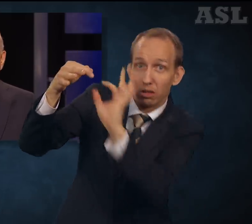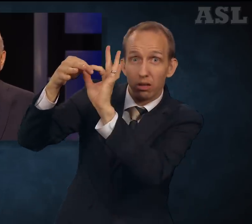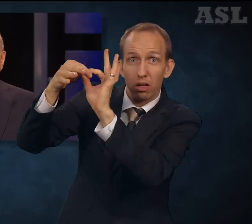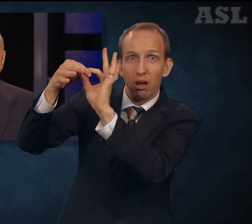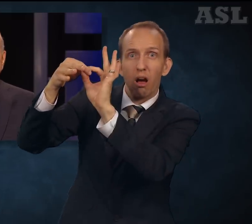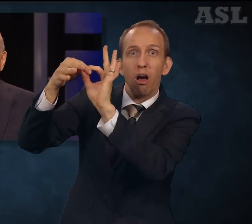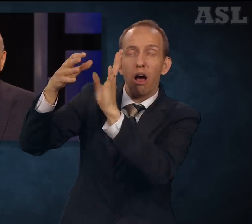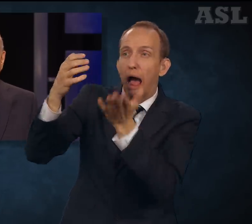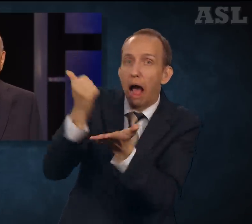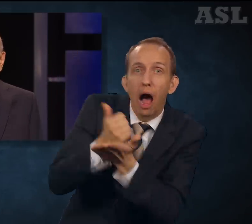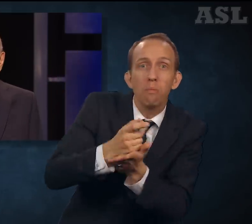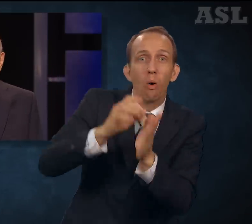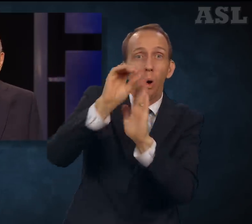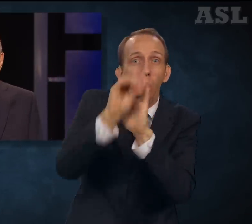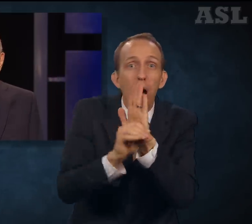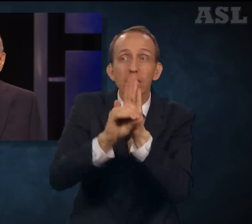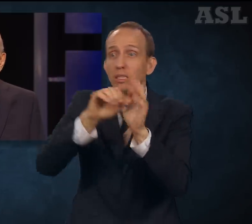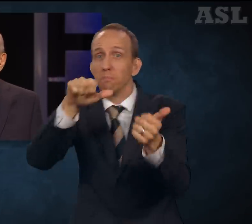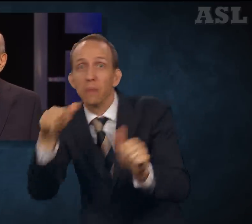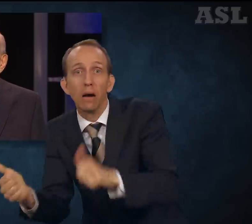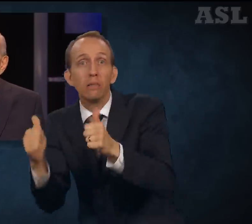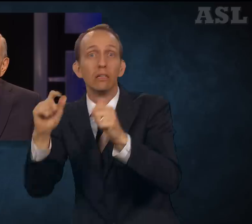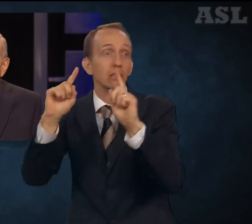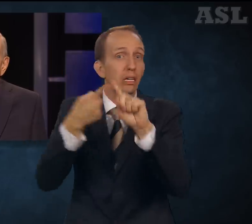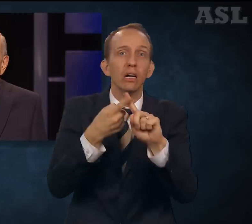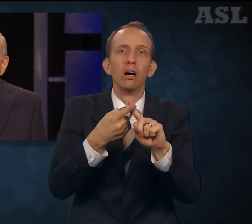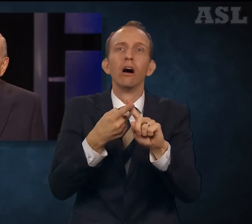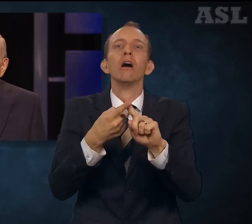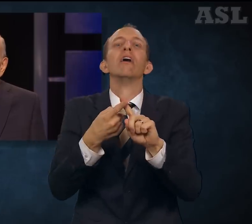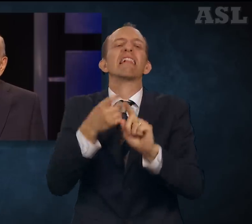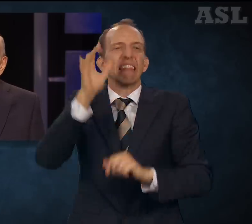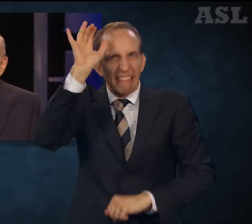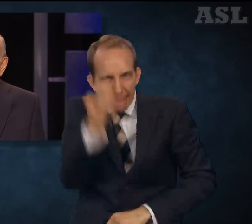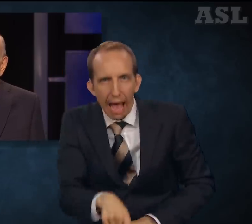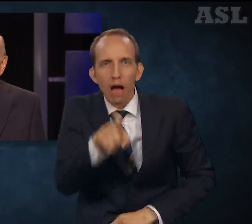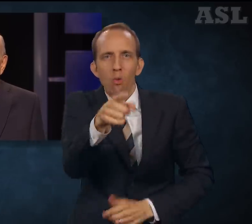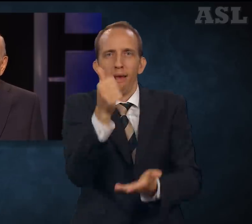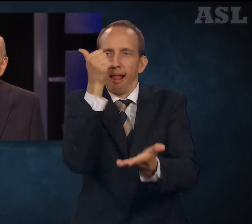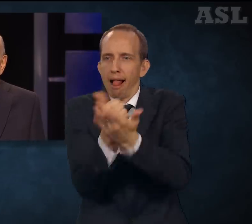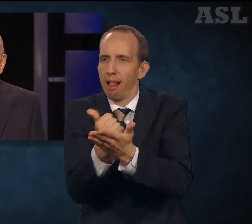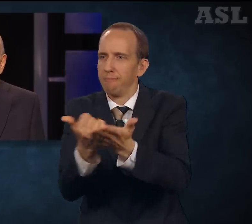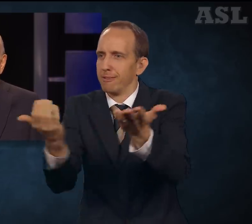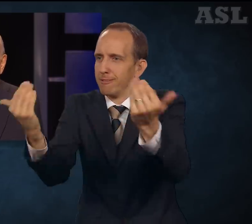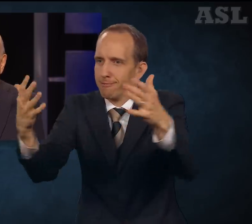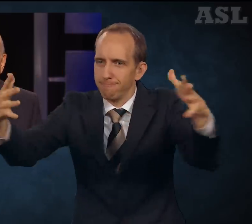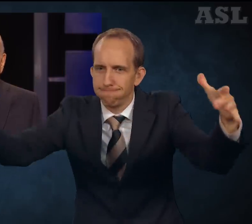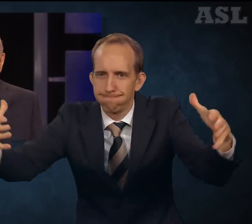TOWARD MAKING COVENANTS WITH GOD AND RECEIVING THEIR